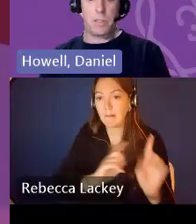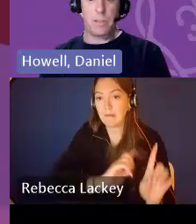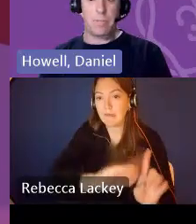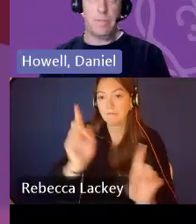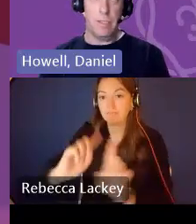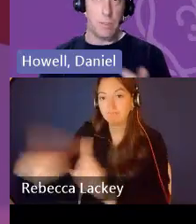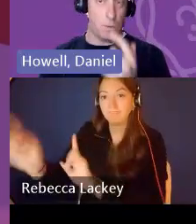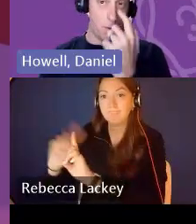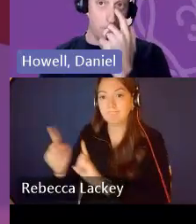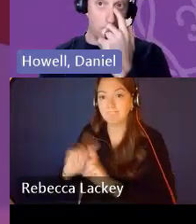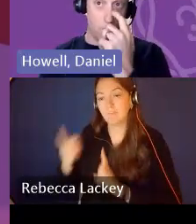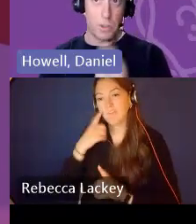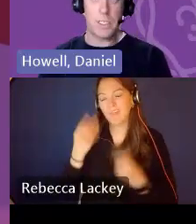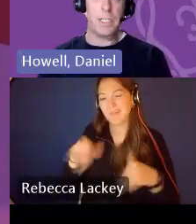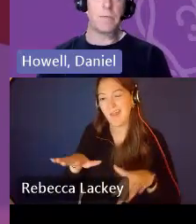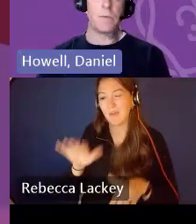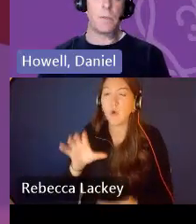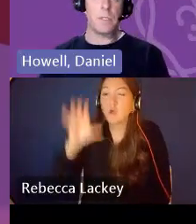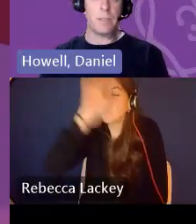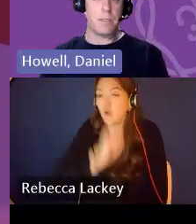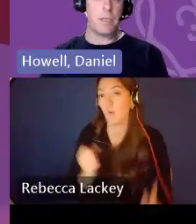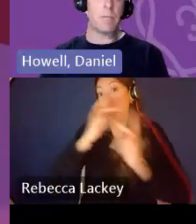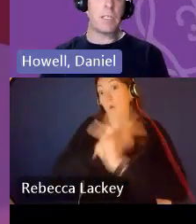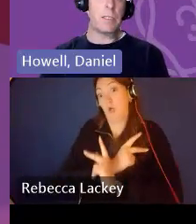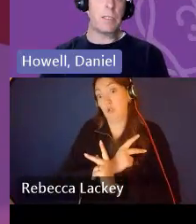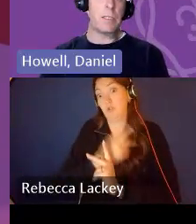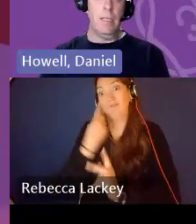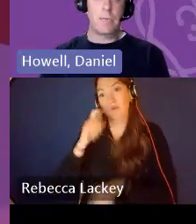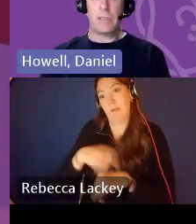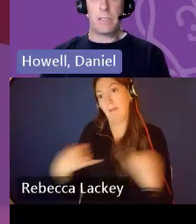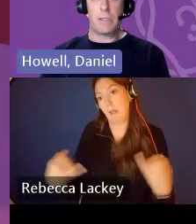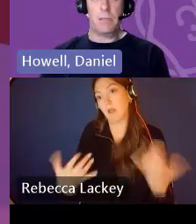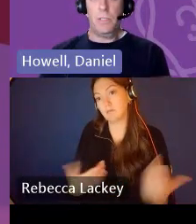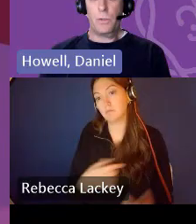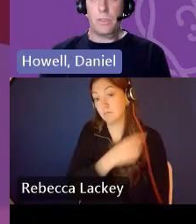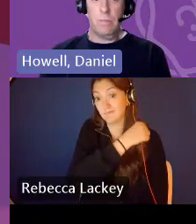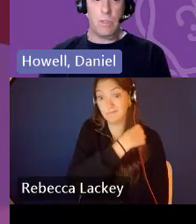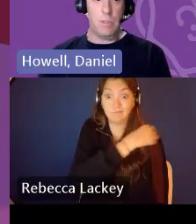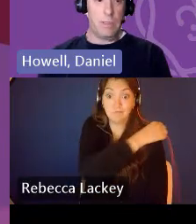acquisition. So we're assuming a worst case for the the timeline. reality it could be shorter but